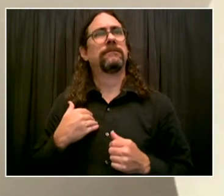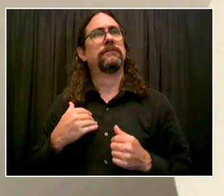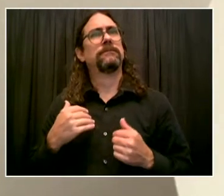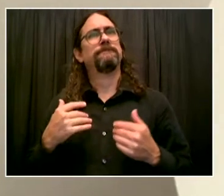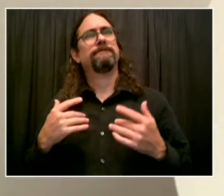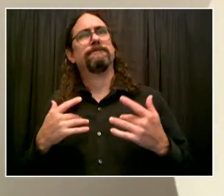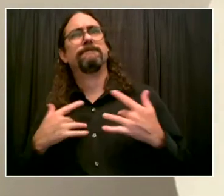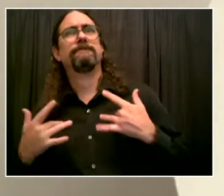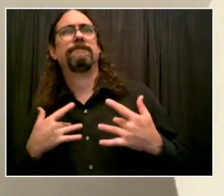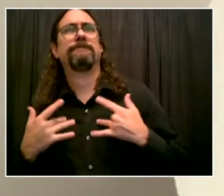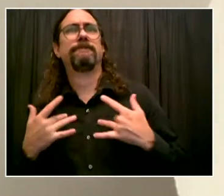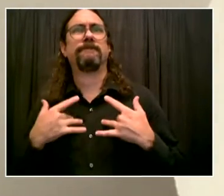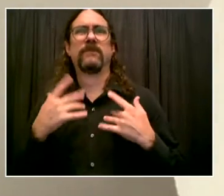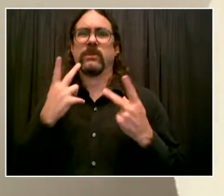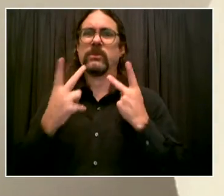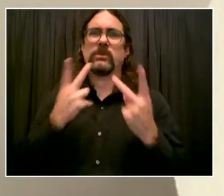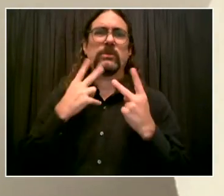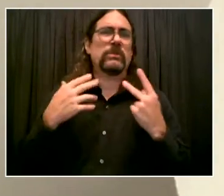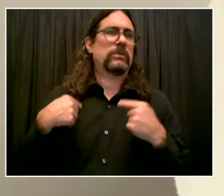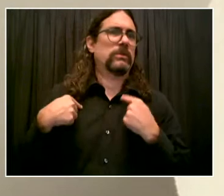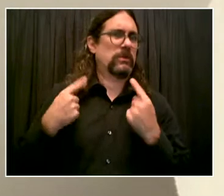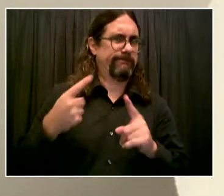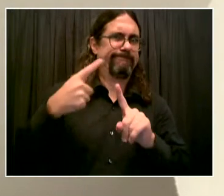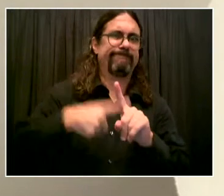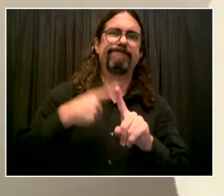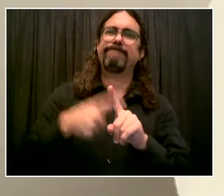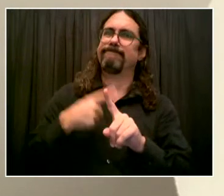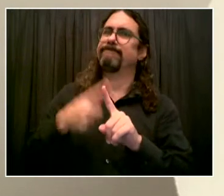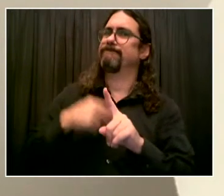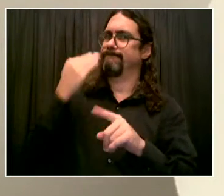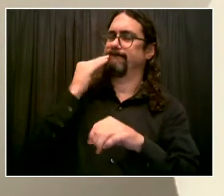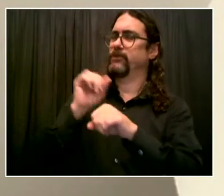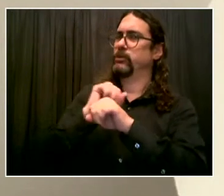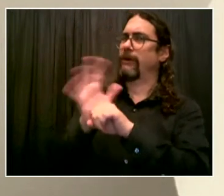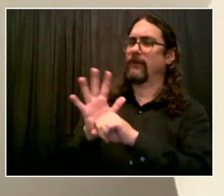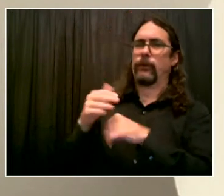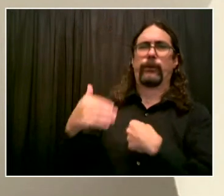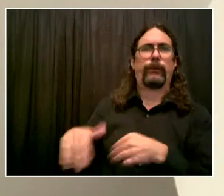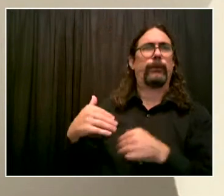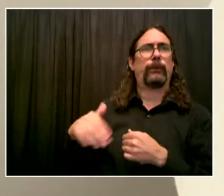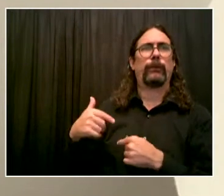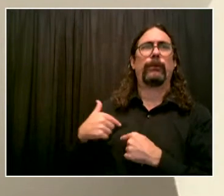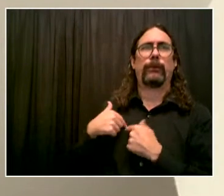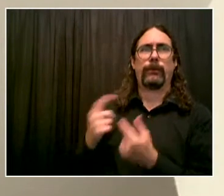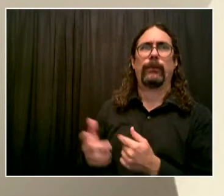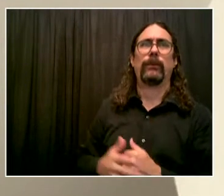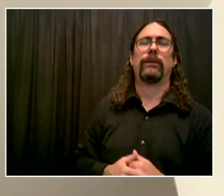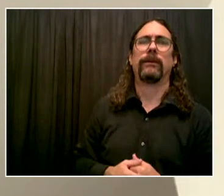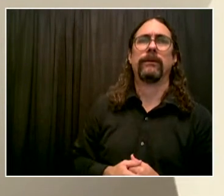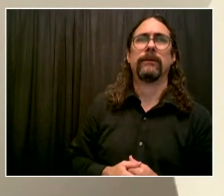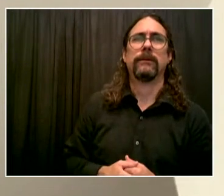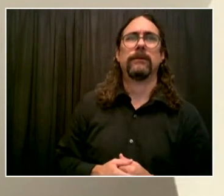HEALTH ISSUE, OBIVLYOUS. IT HAS BEEN FOR MONTHS AND GOING ON YEARS.